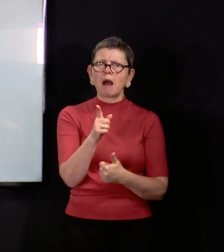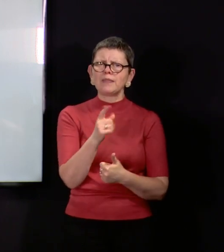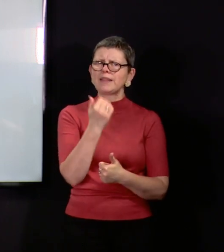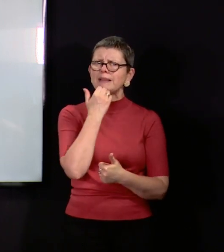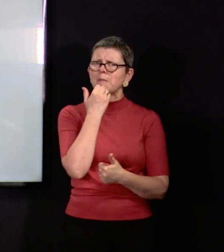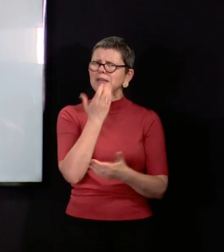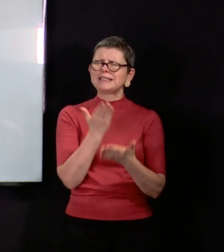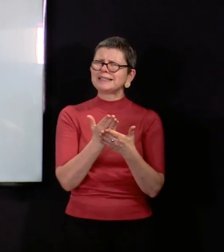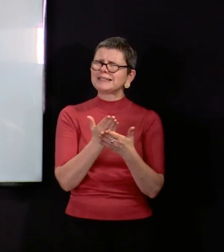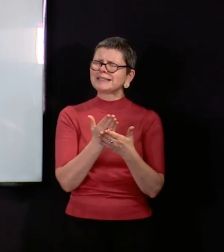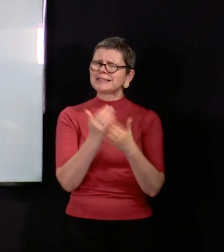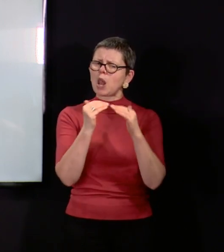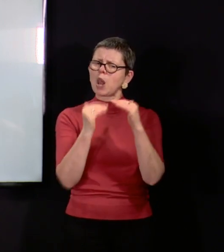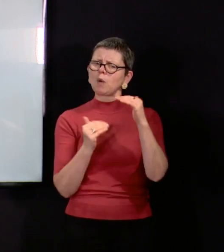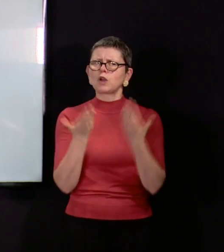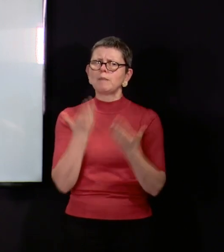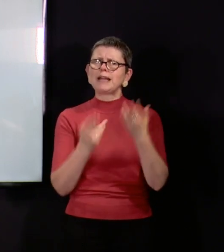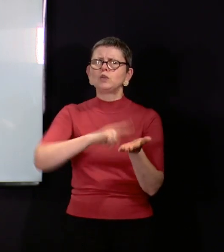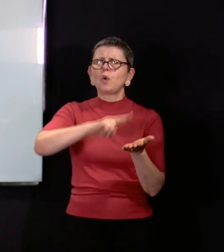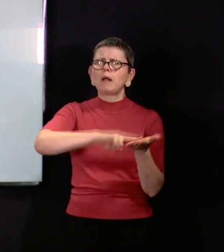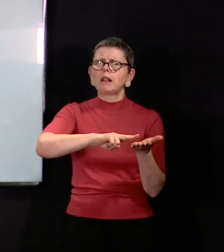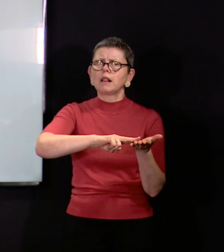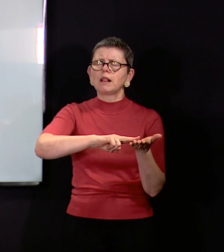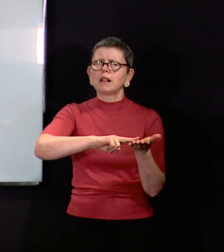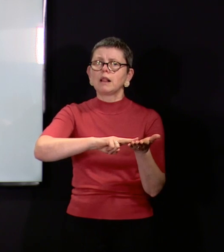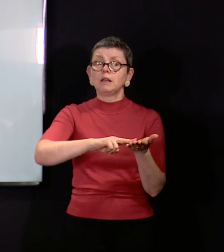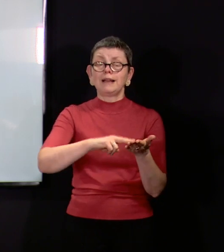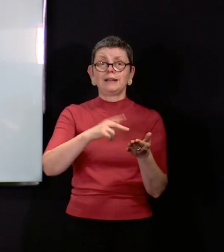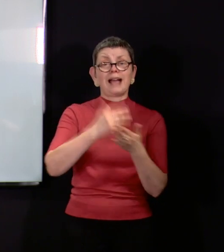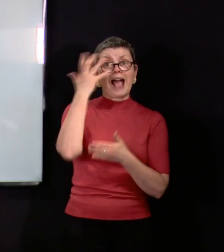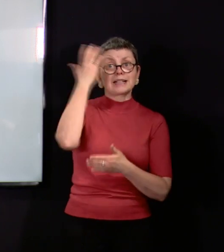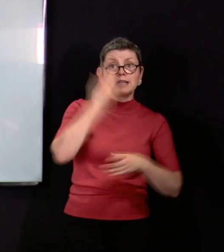than usual. For example, normally weekly attendance at A&E across Scotland is